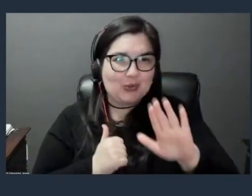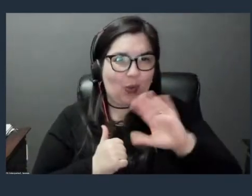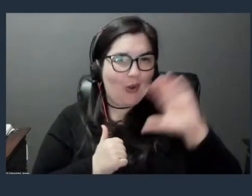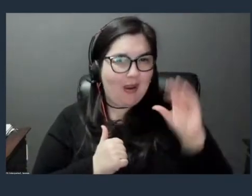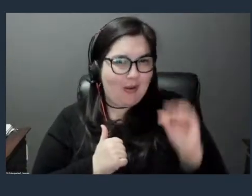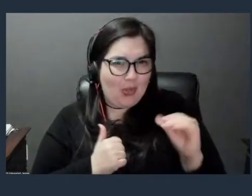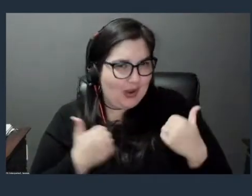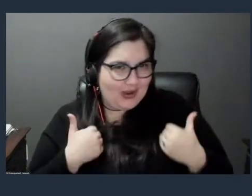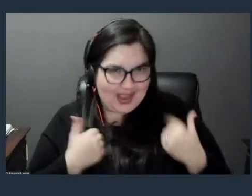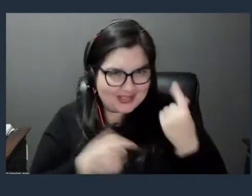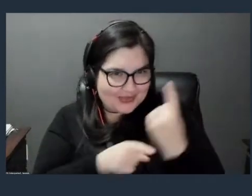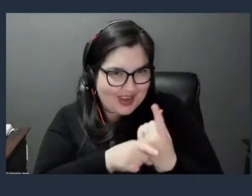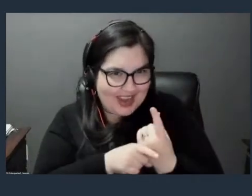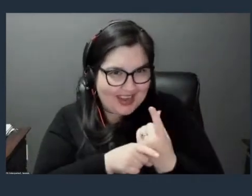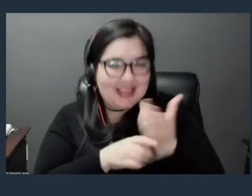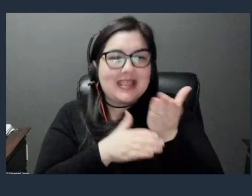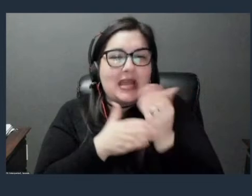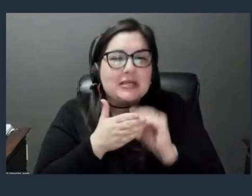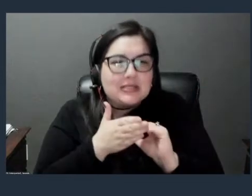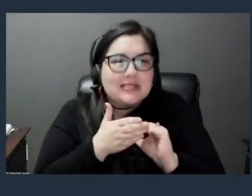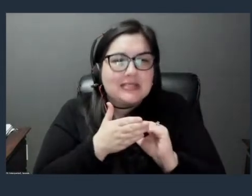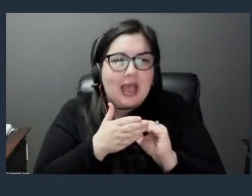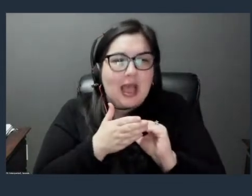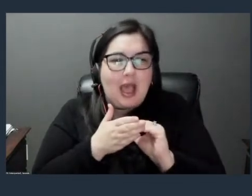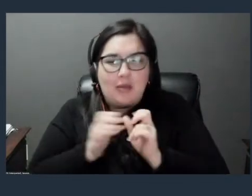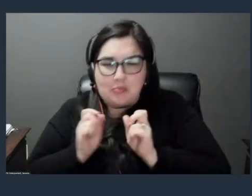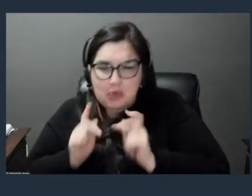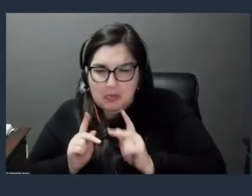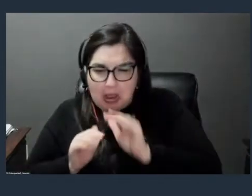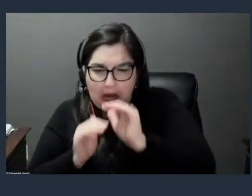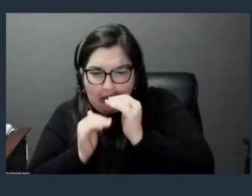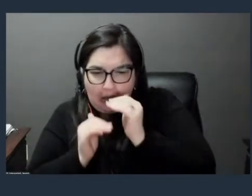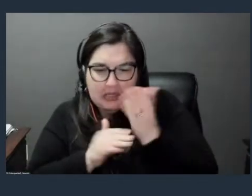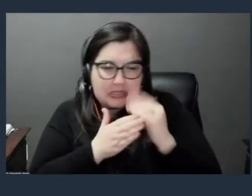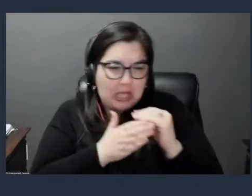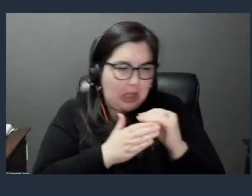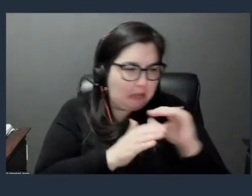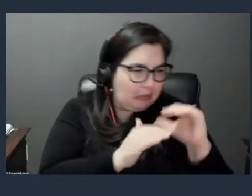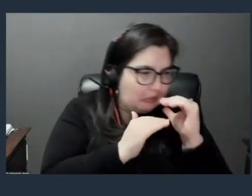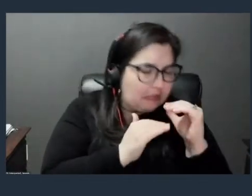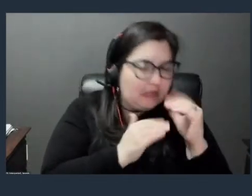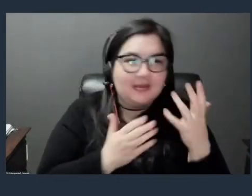There's some fine grain permission in there. Maybe you're a member of some group and therefore you get access to some data set